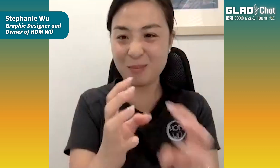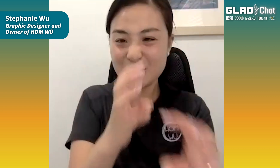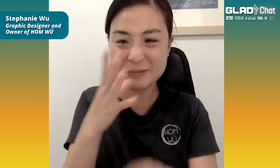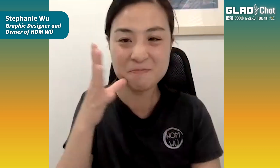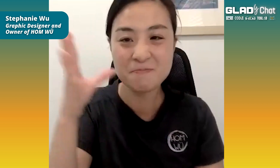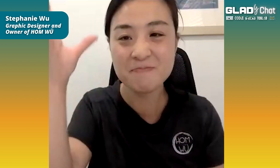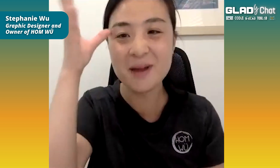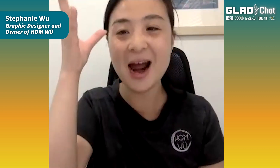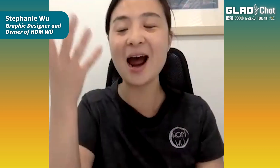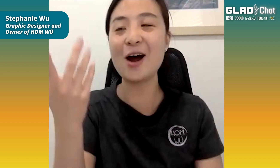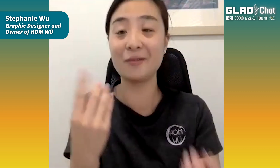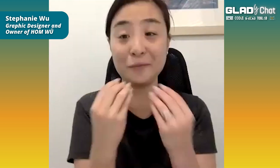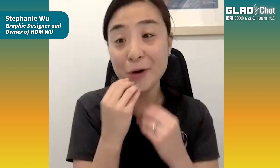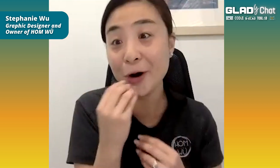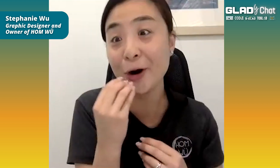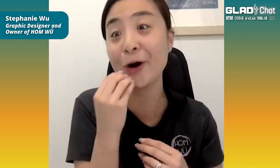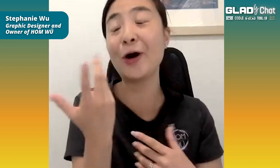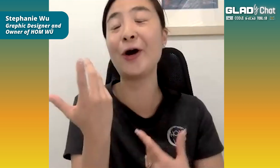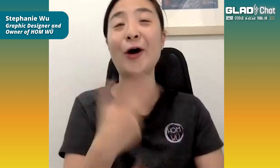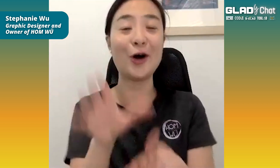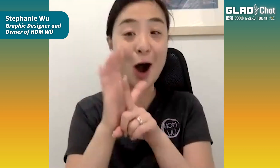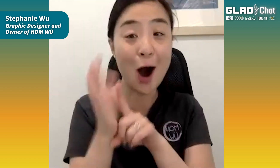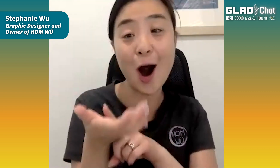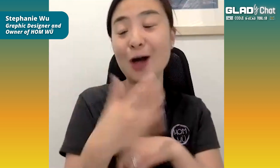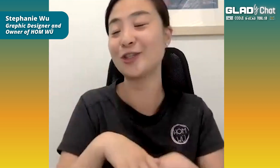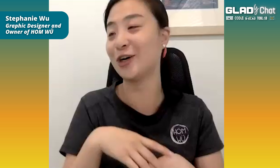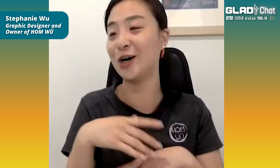like strict parents, food, culture.